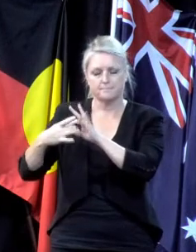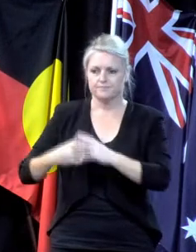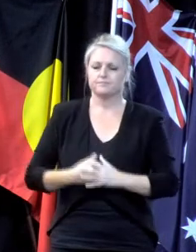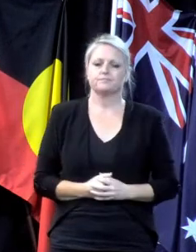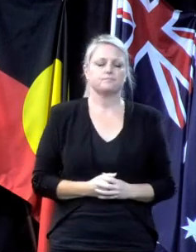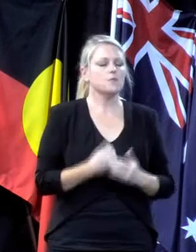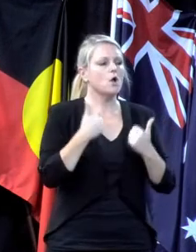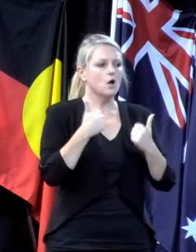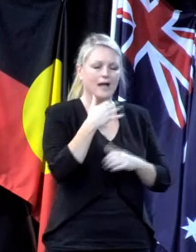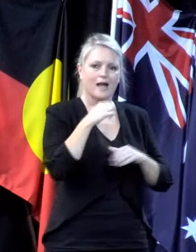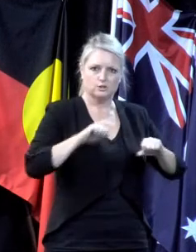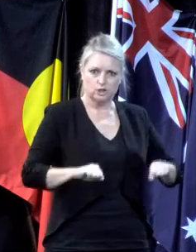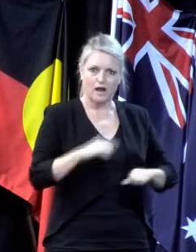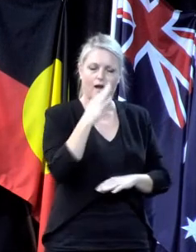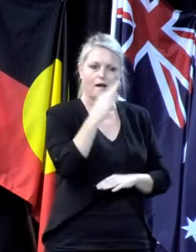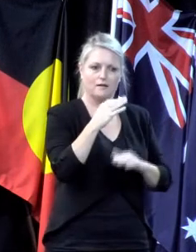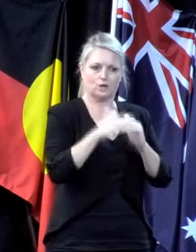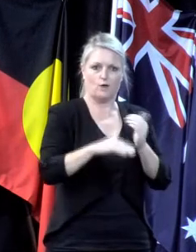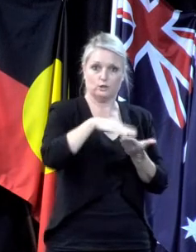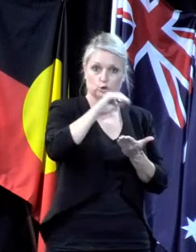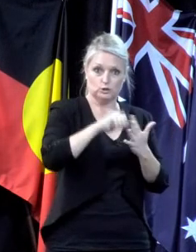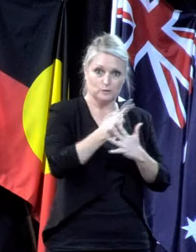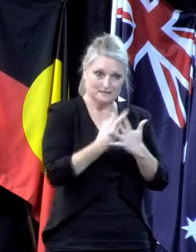within your schools, are there measurements